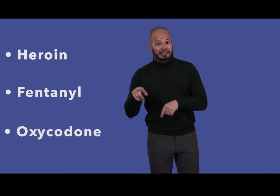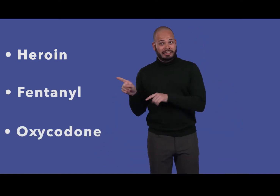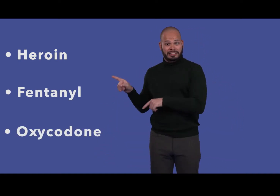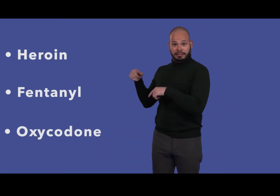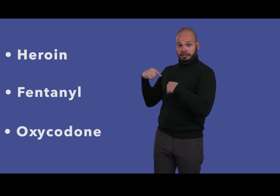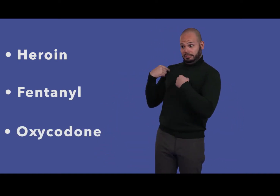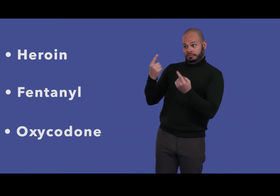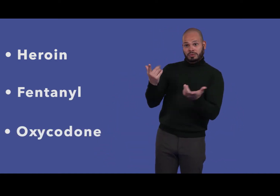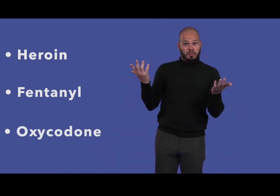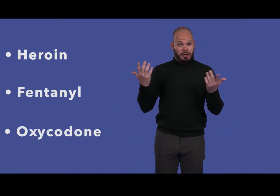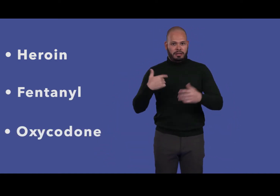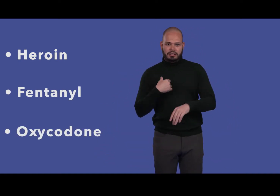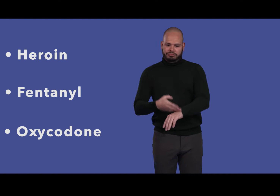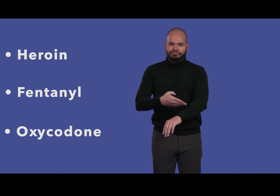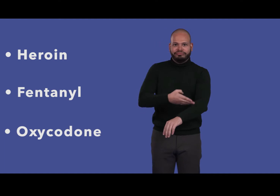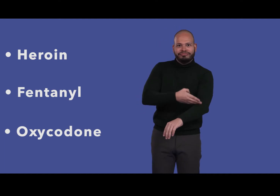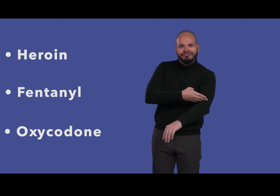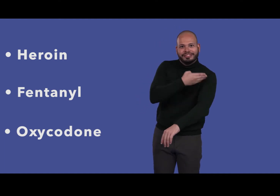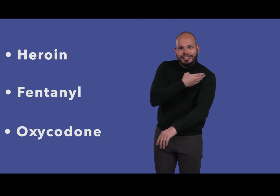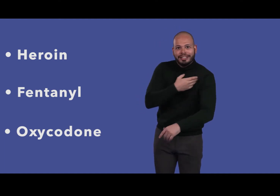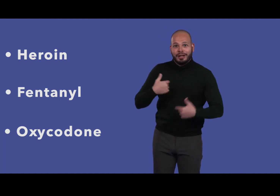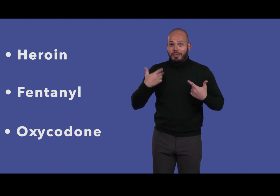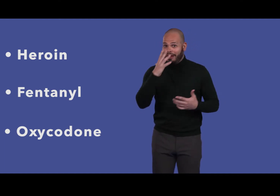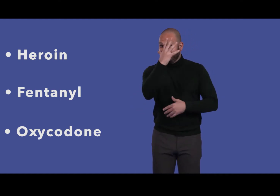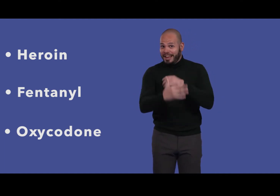I am personally in recovery from these substances myself